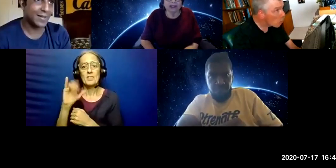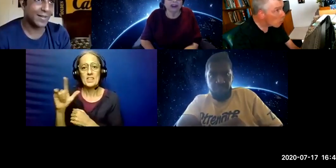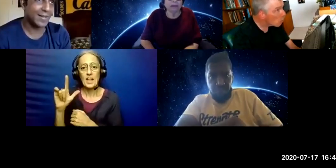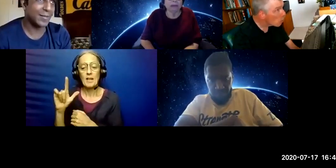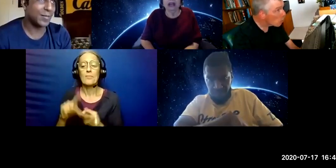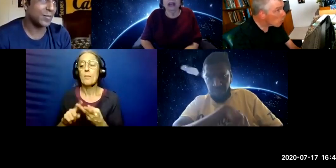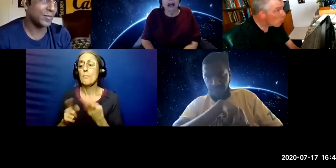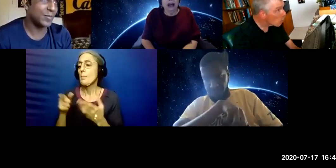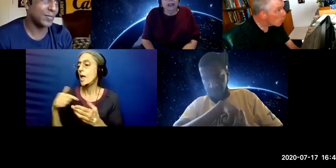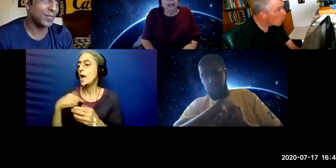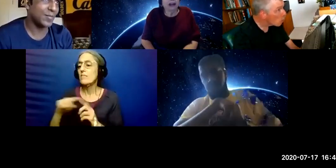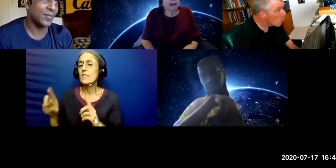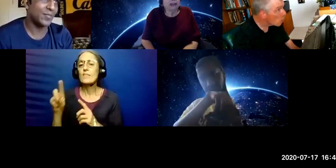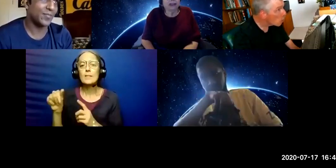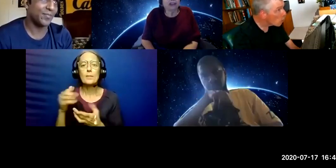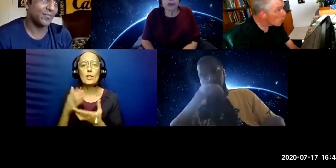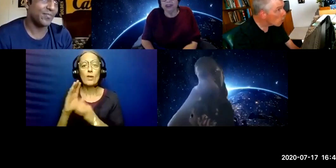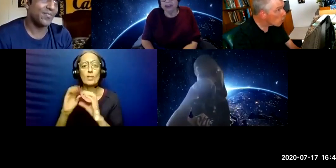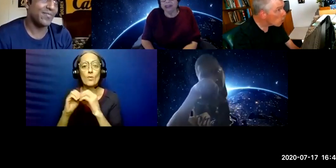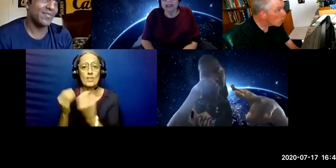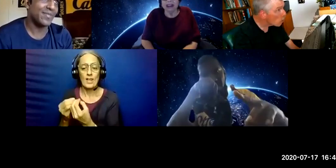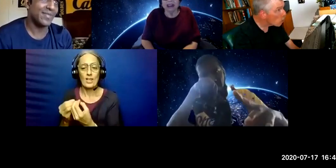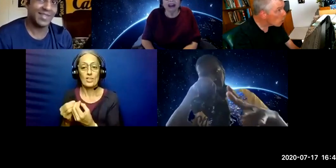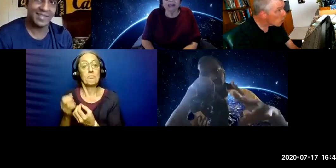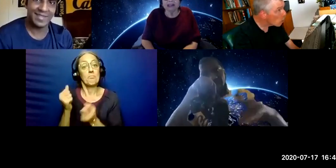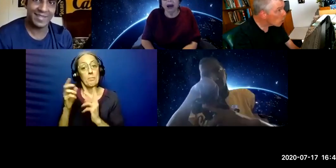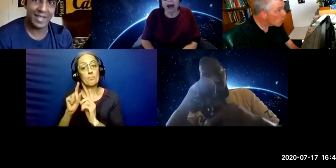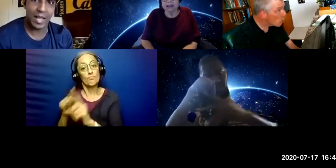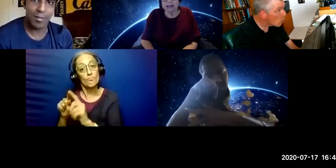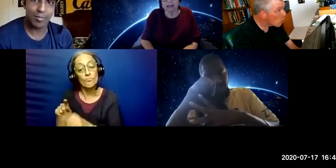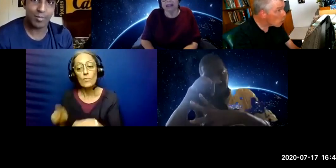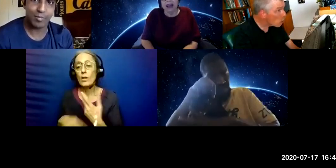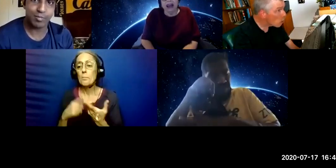It could be churches, and synagogues, and mosques.